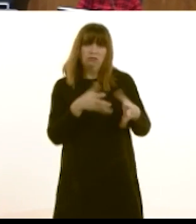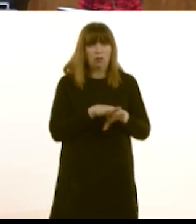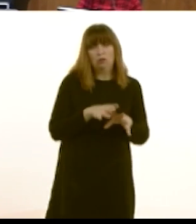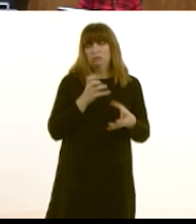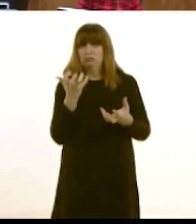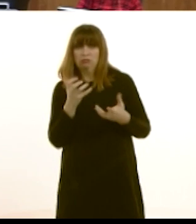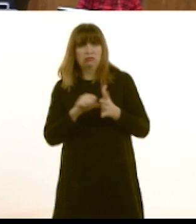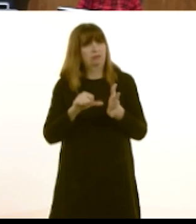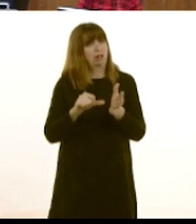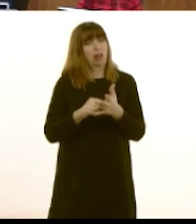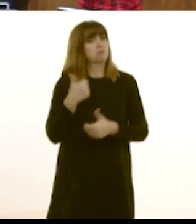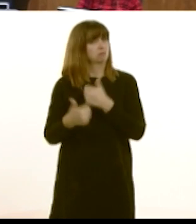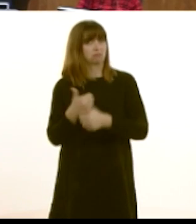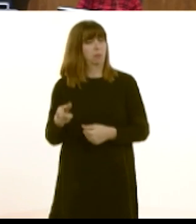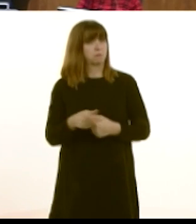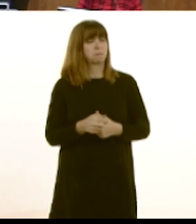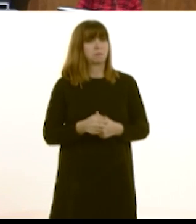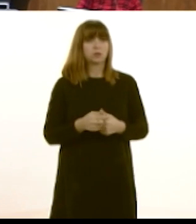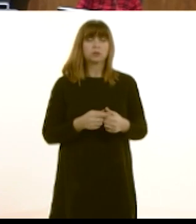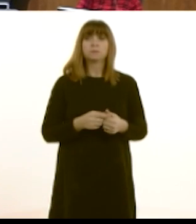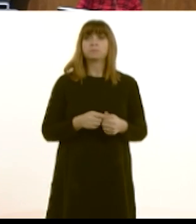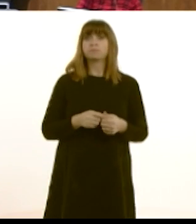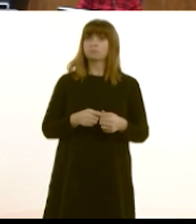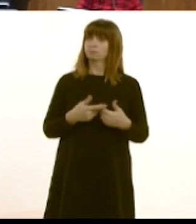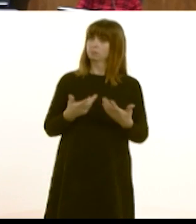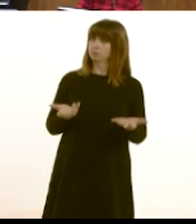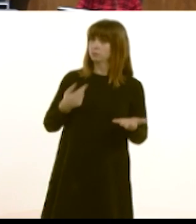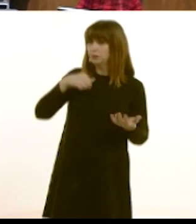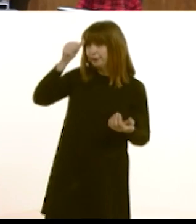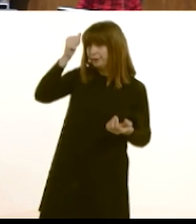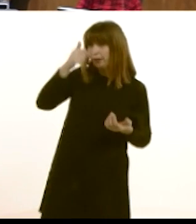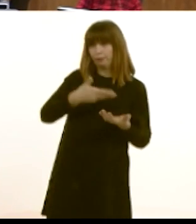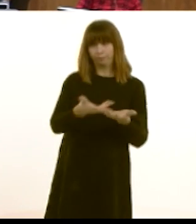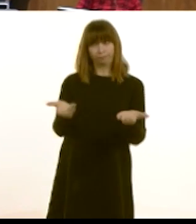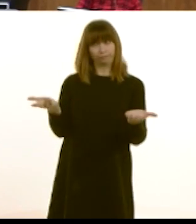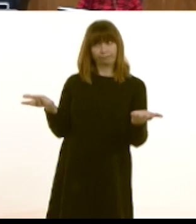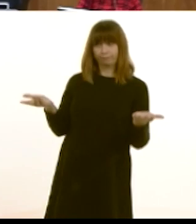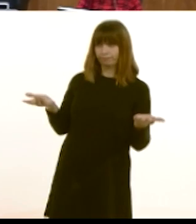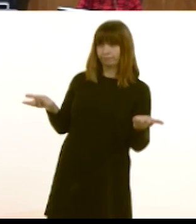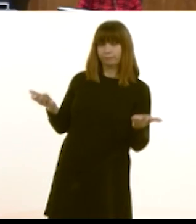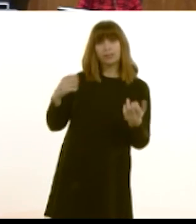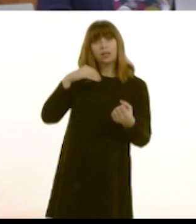Carwyn Jones: Well, we can all see in this Chamber that Carmarthenshire council has changed